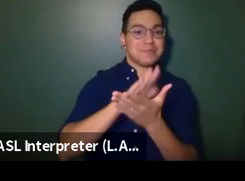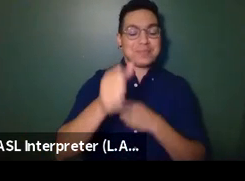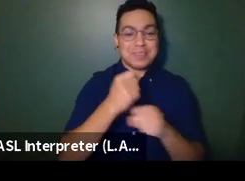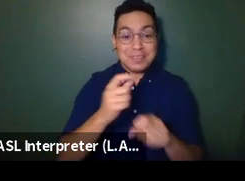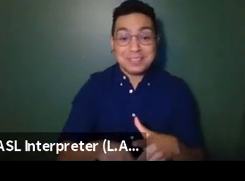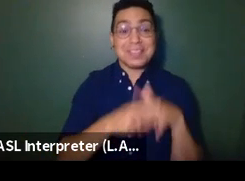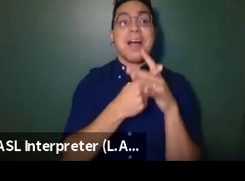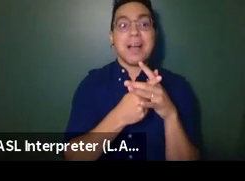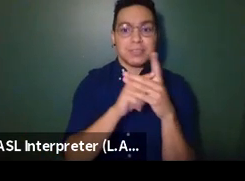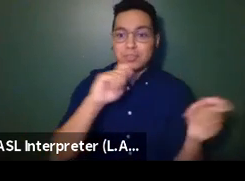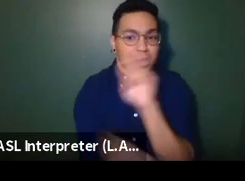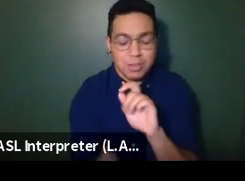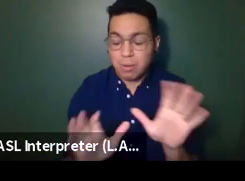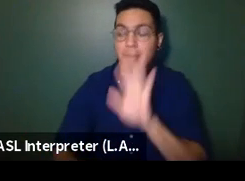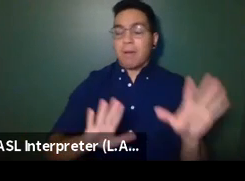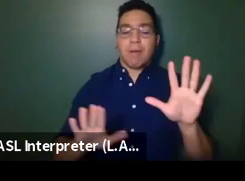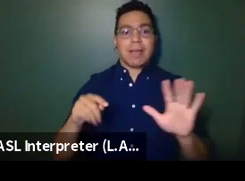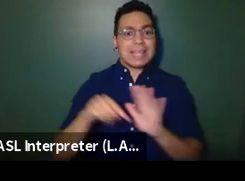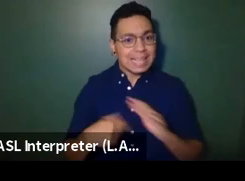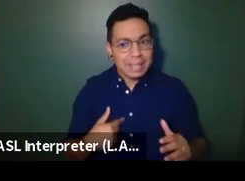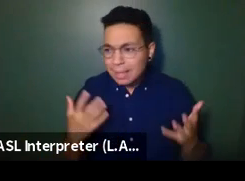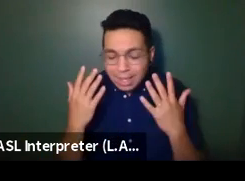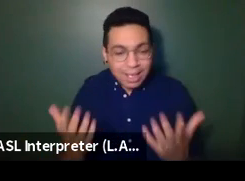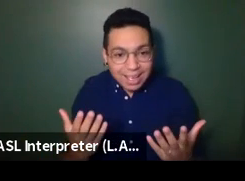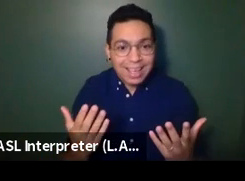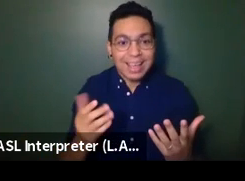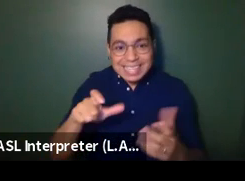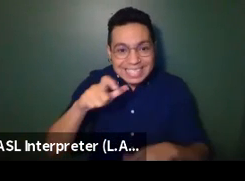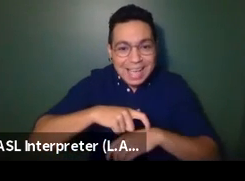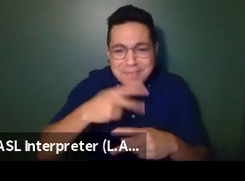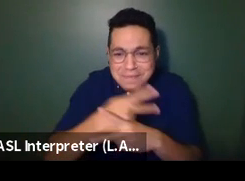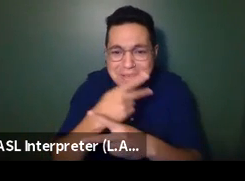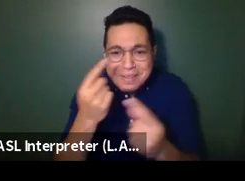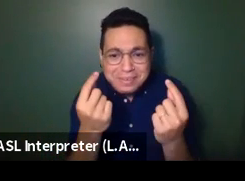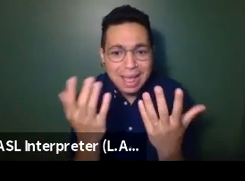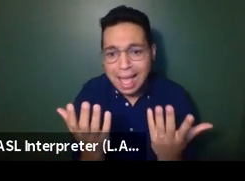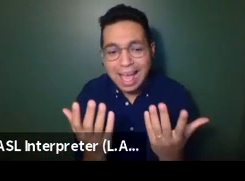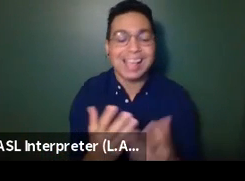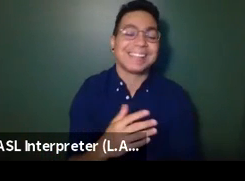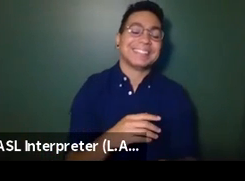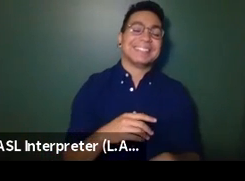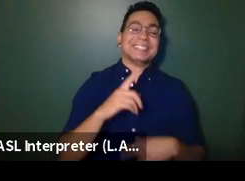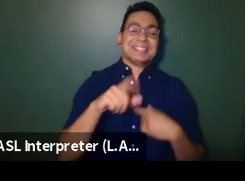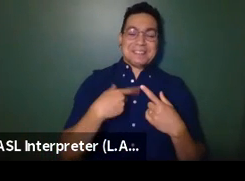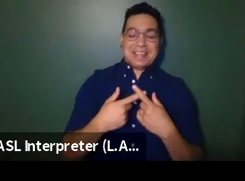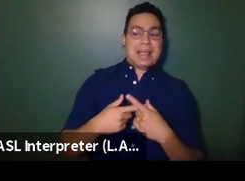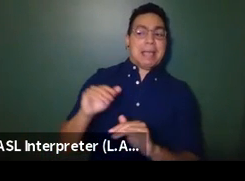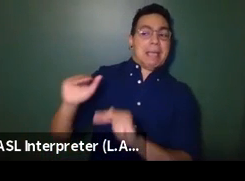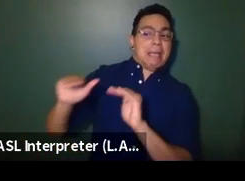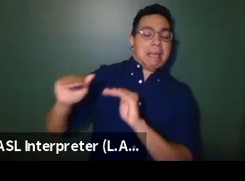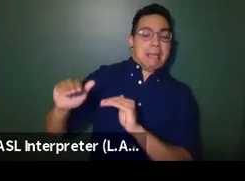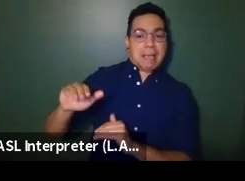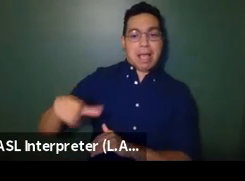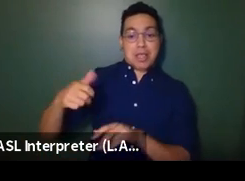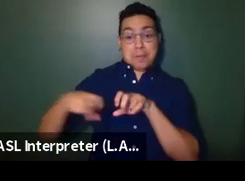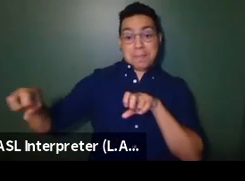Katherine Livick - ESD 112: you're killing me guys! We need time to figure this out. So, so when I asked that of my fellow panelists is because I always have to be open to going hey